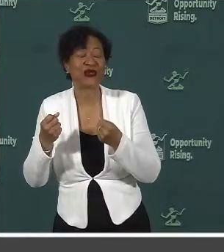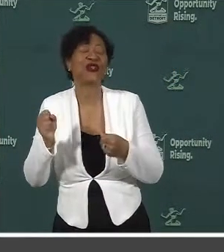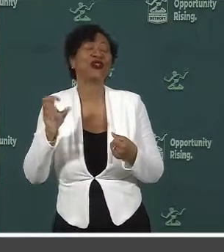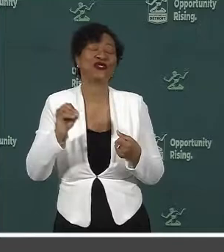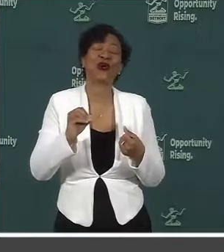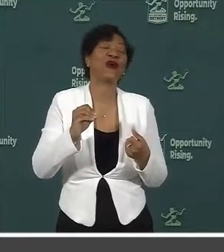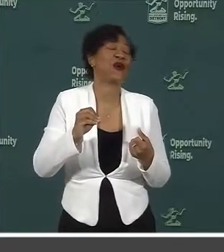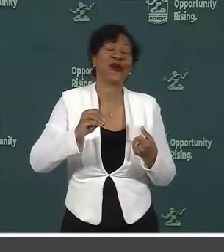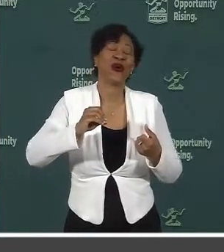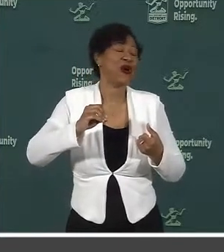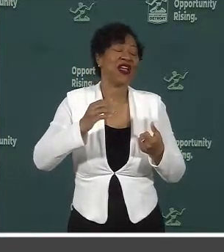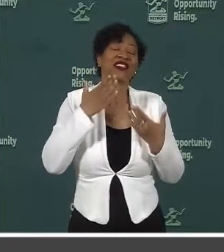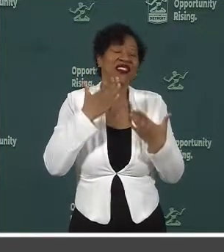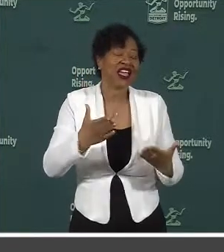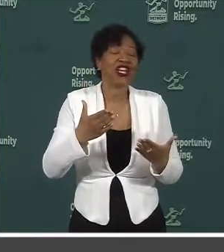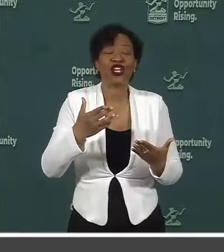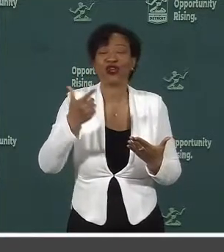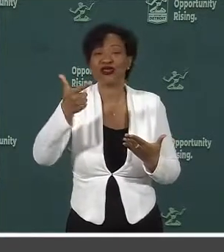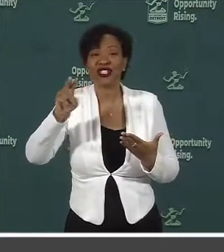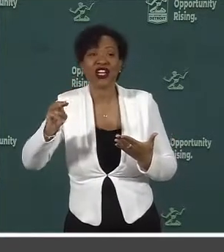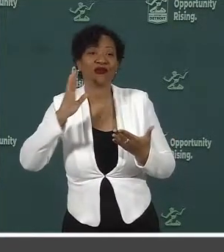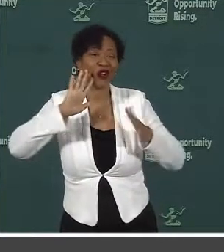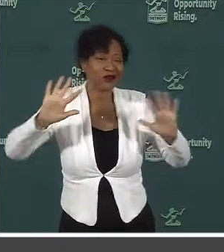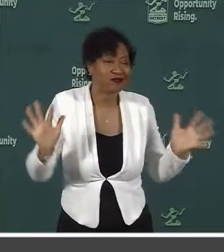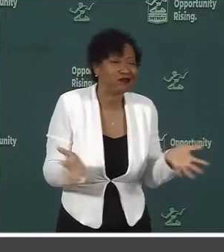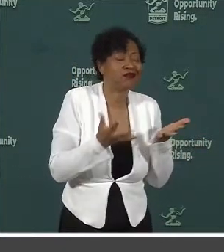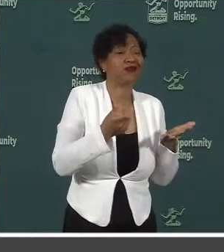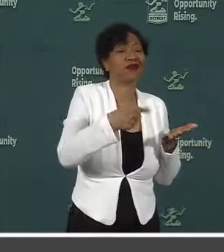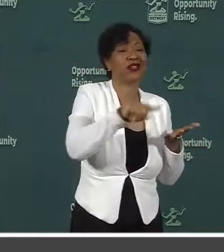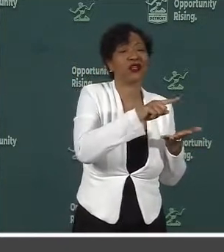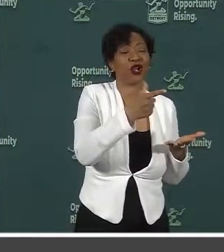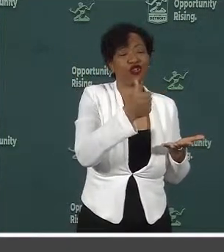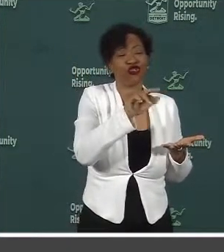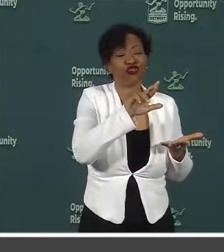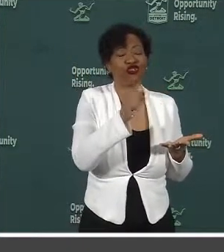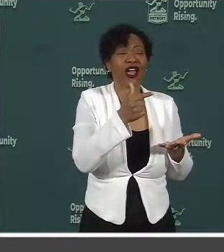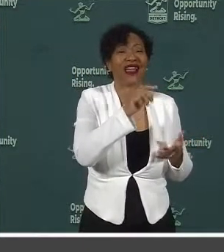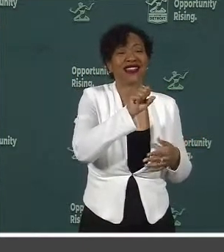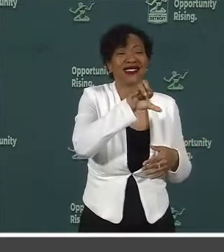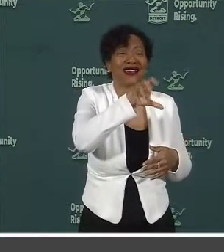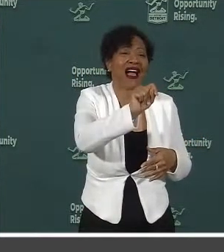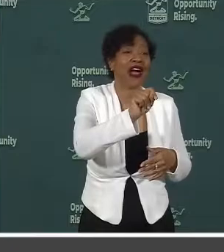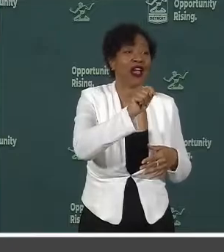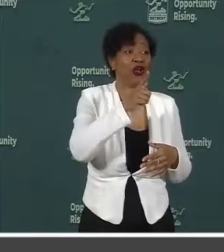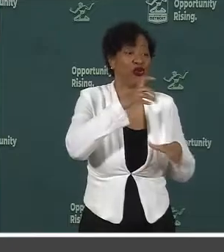AND RAY SCOTT THE CEO WE'RE GOING TO TAKE THAT BUILDING THAT HASN'T DONE US ANY GOOD FOR YEARS AND HAVE FOUR HUNDRED